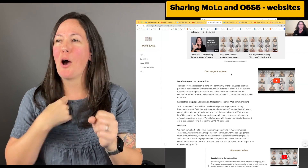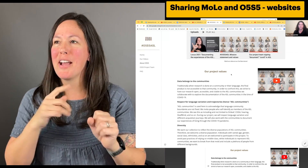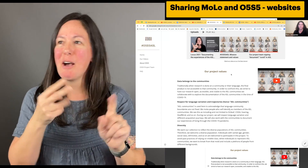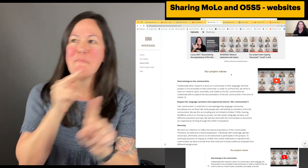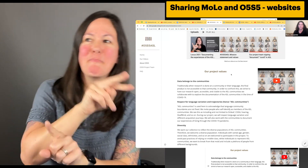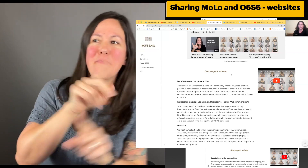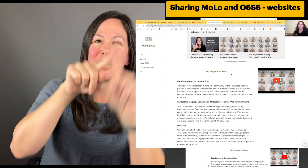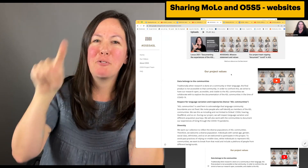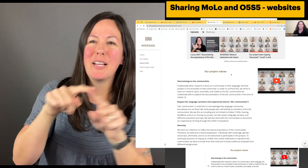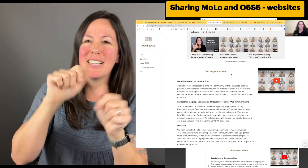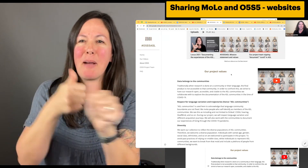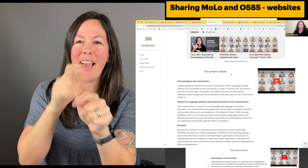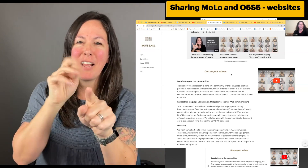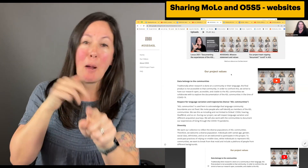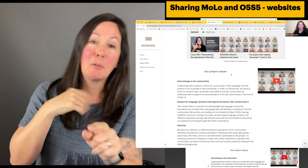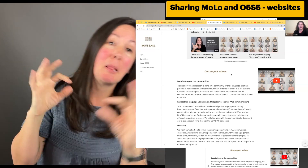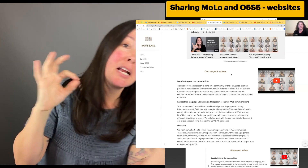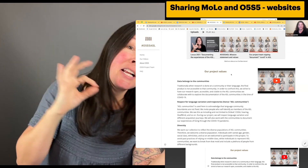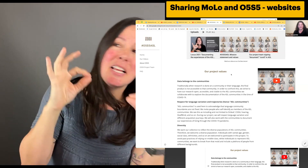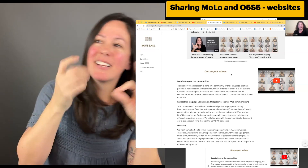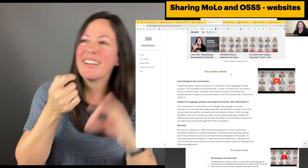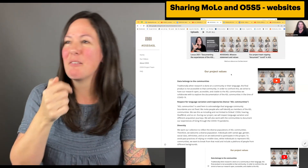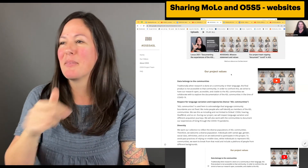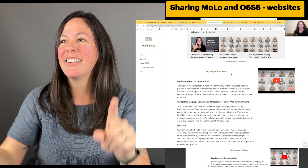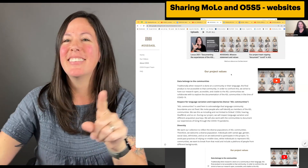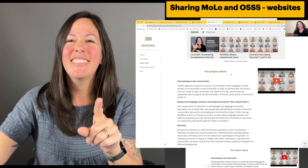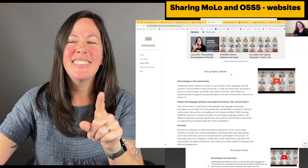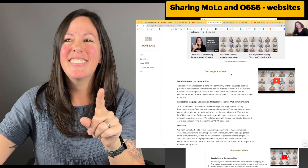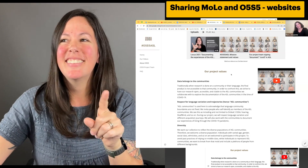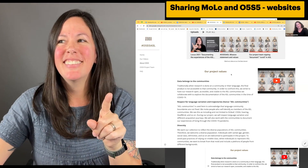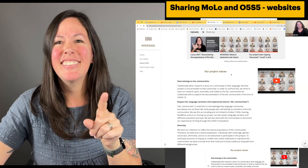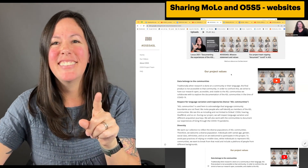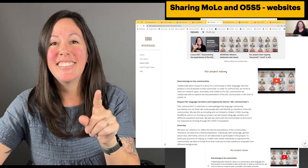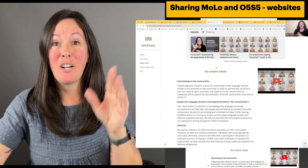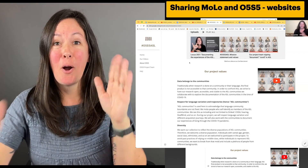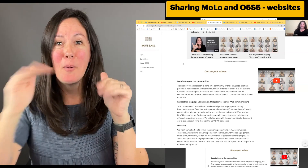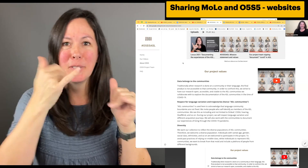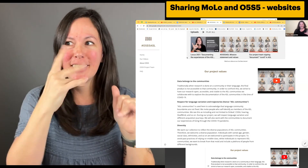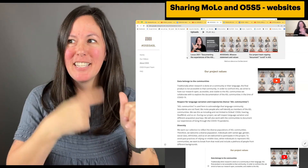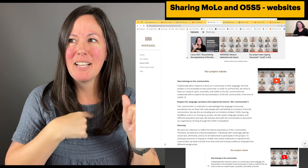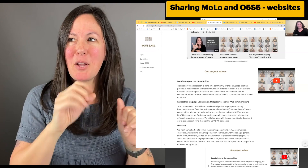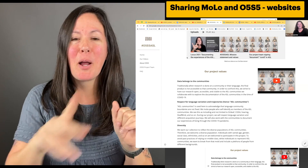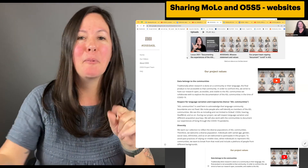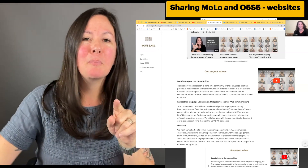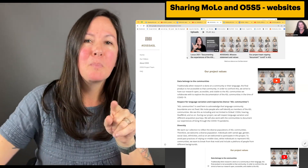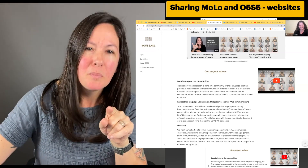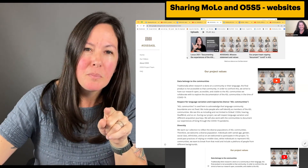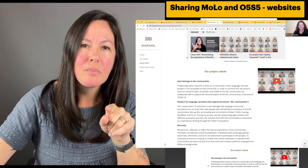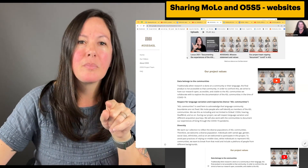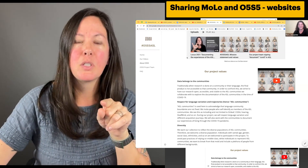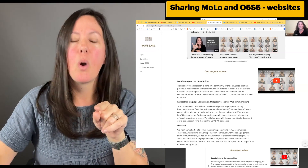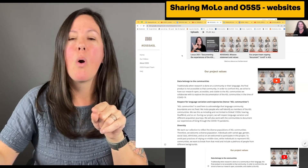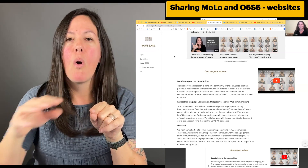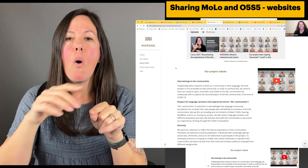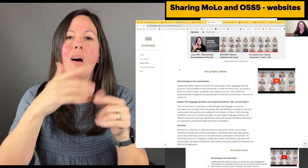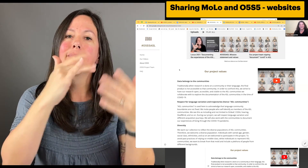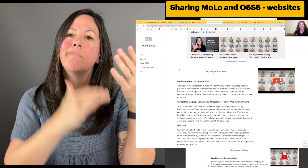principles we talk about our project value sorry I'm having to look behind my presentation on my screen so hopefully